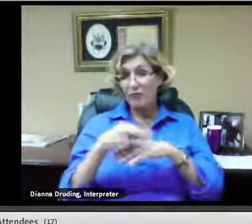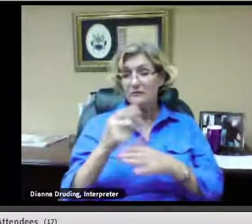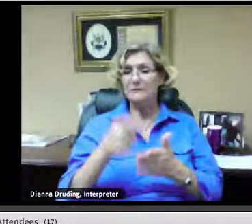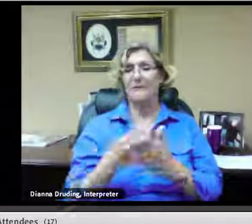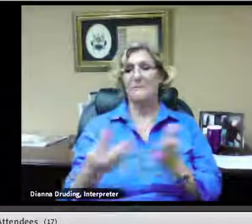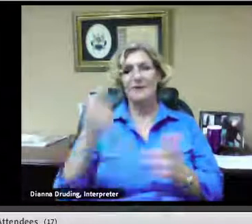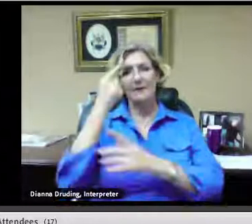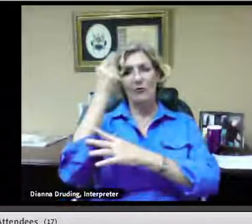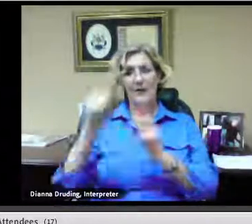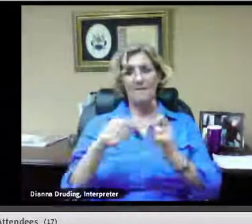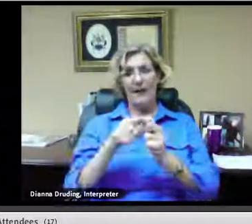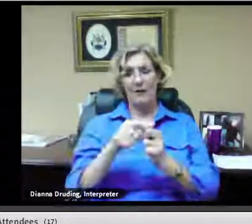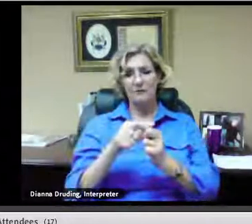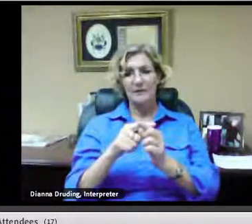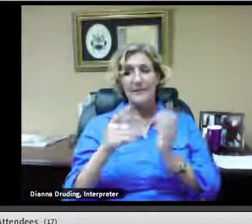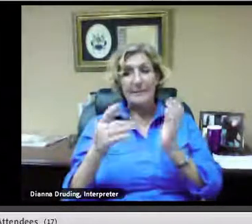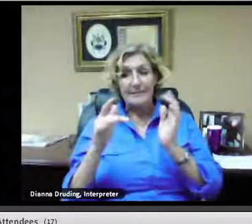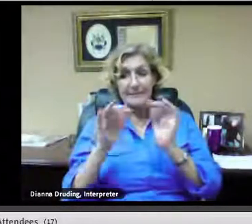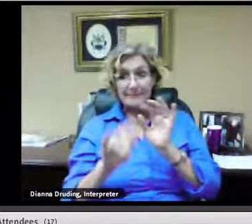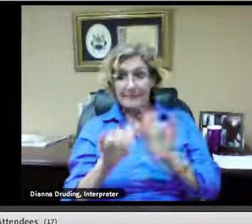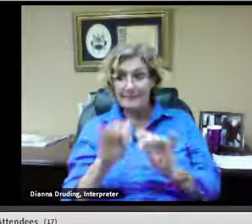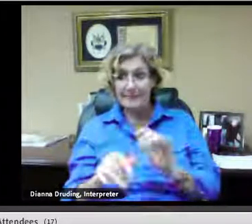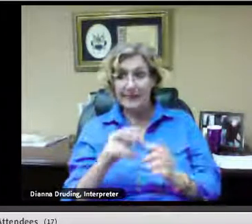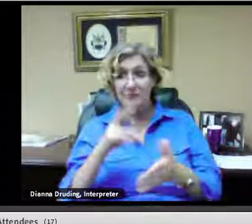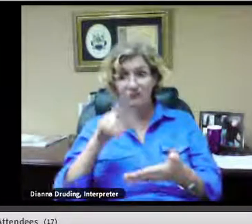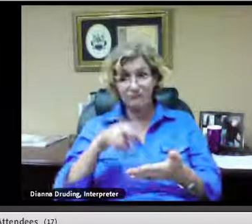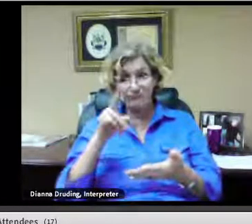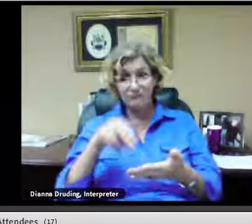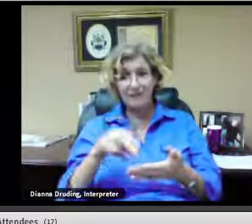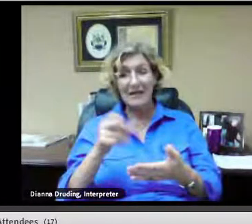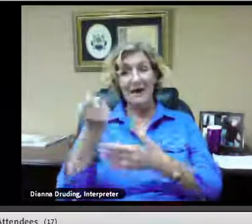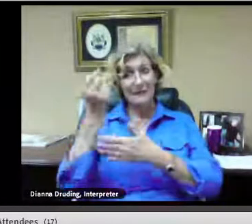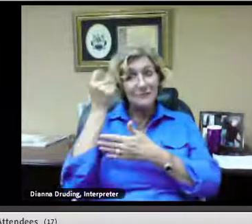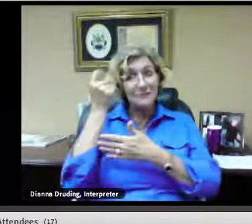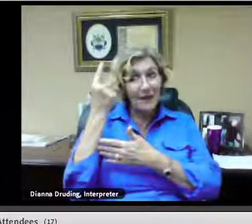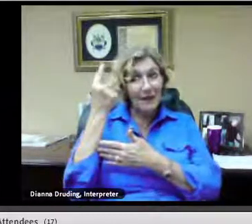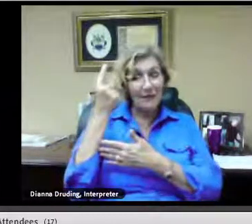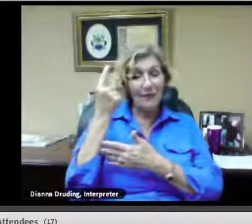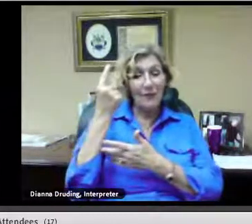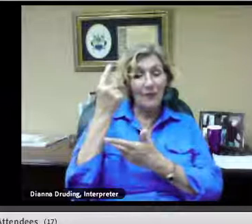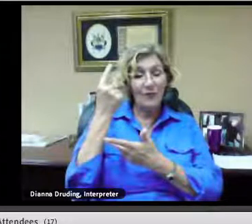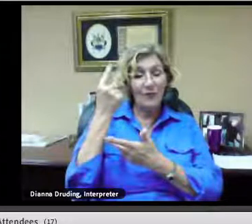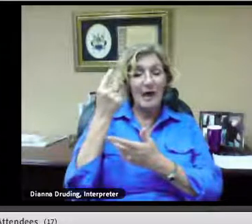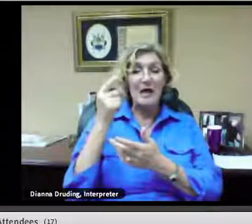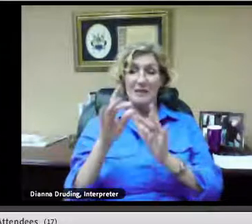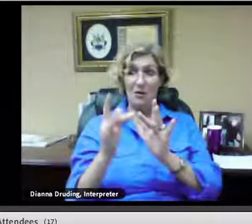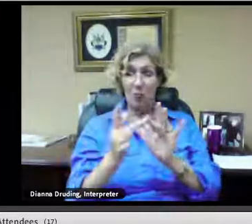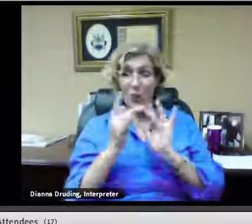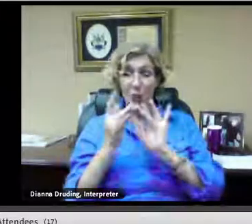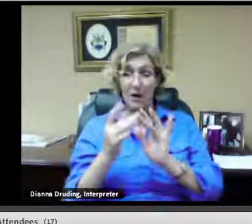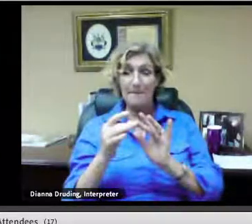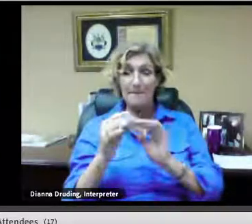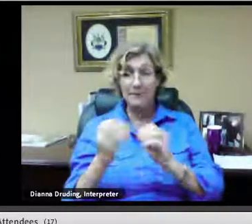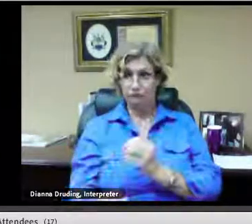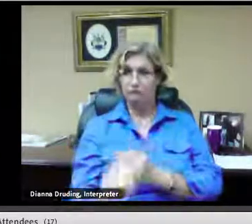Do the web pages appear and operate in predictable ways? Or, you know, was somebody somewhere along the line trying to be creative